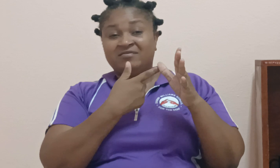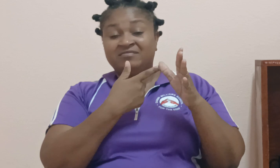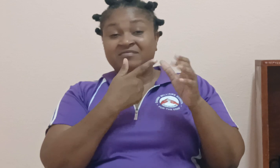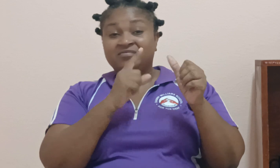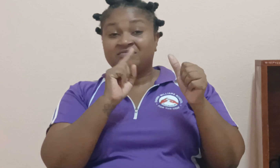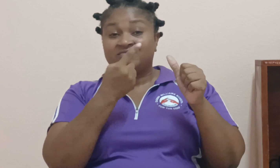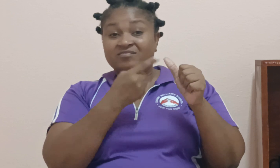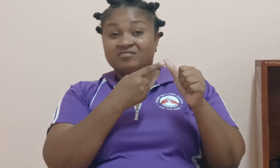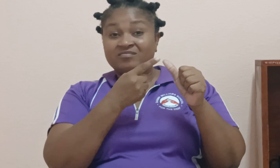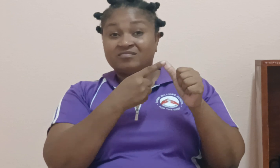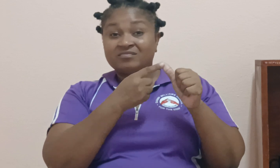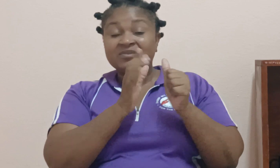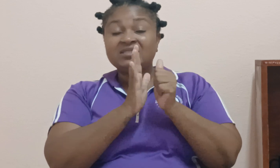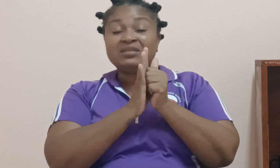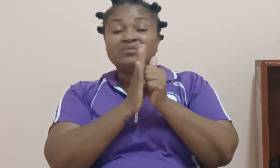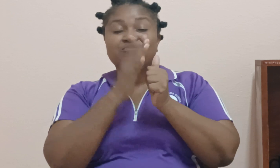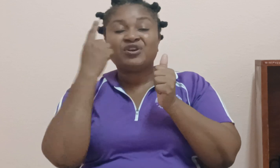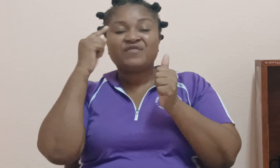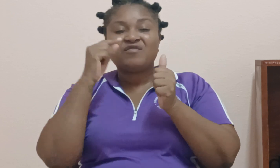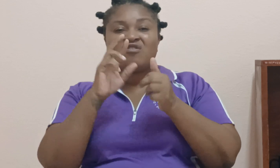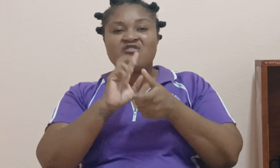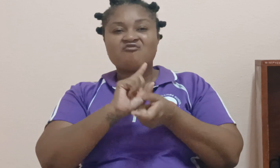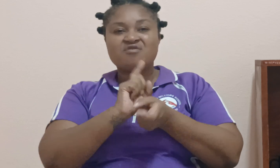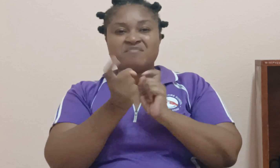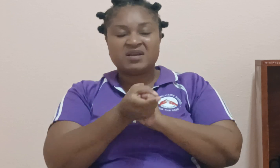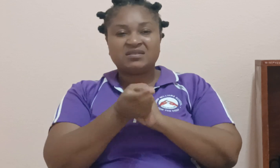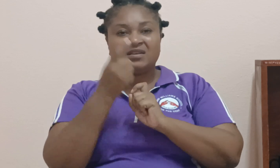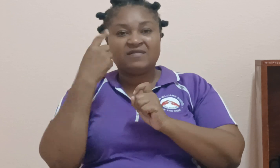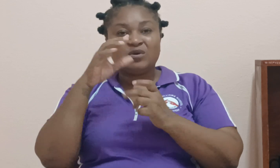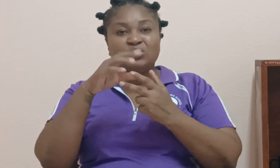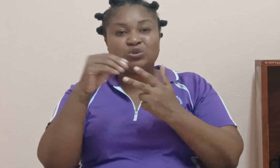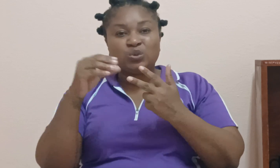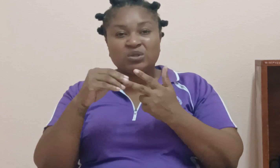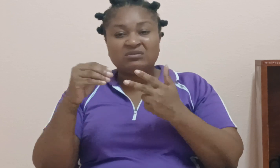1. Repentance for choices you have made